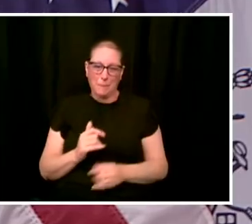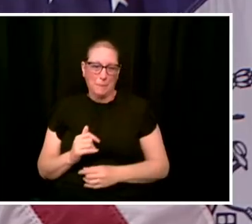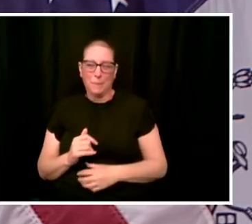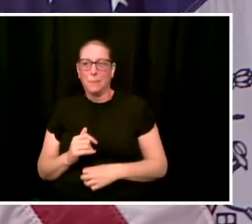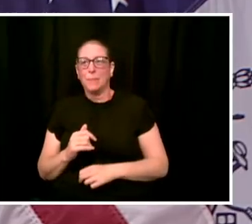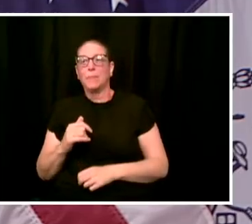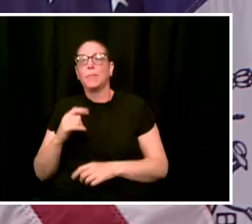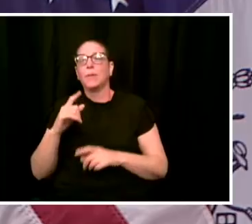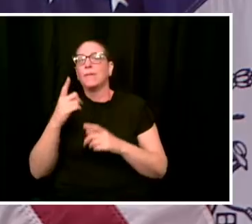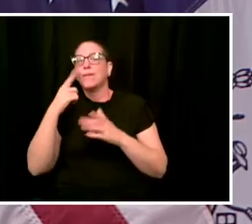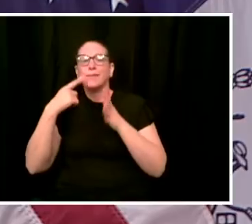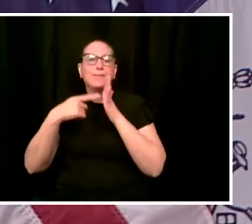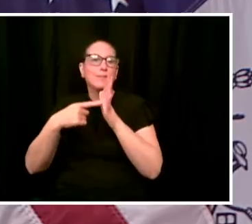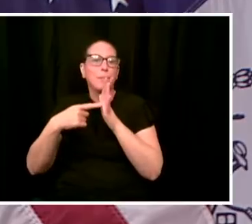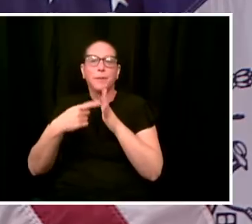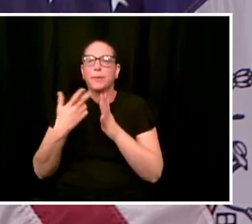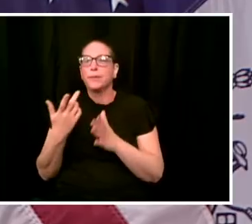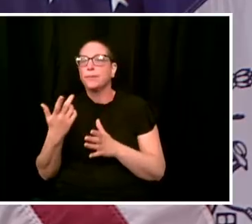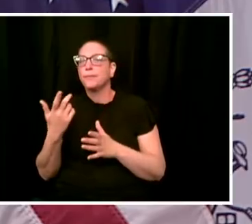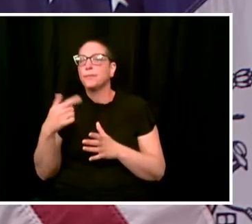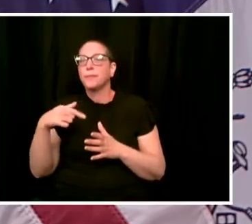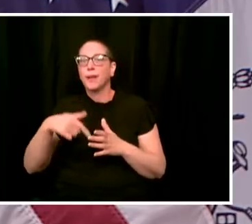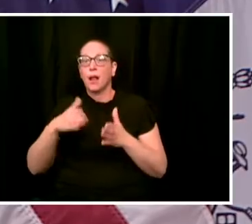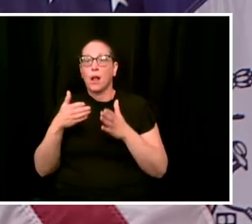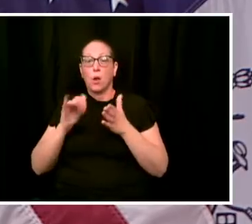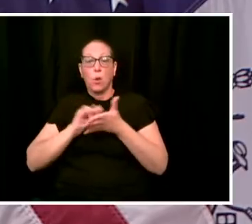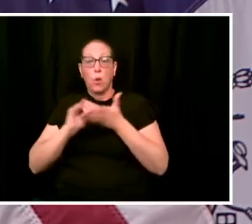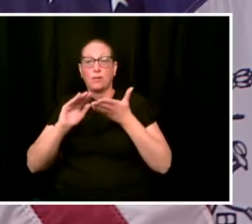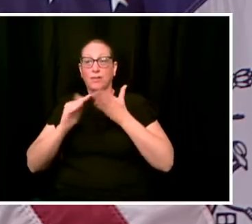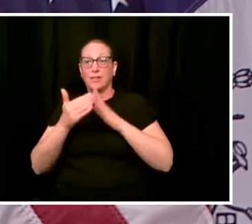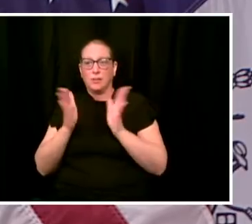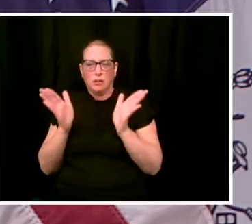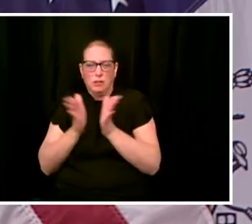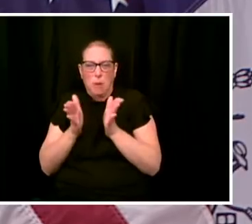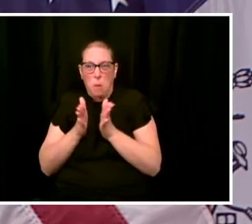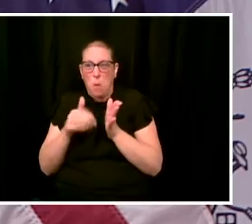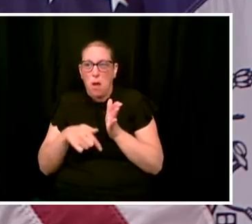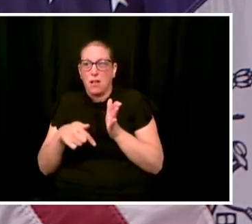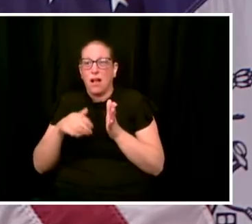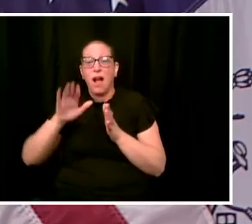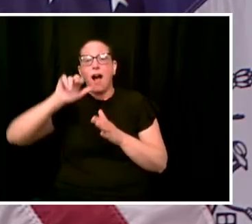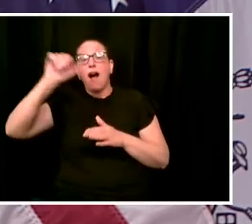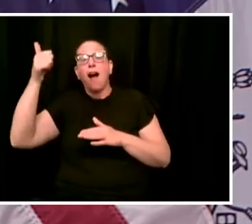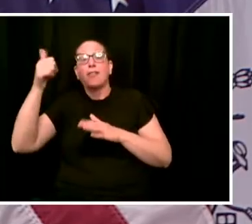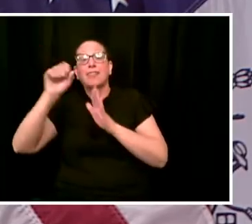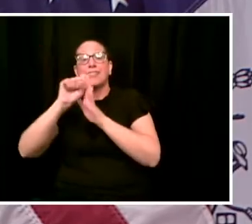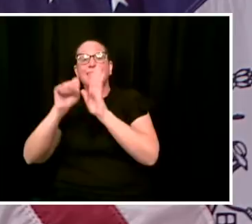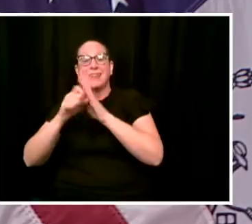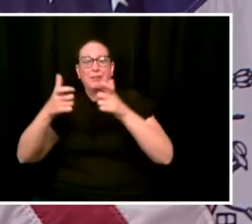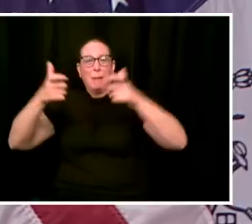AND WE HAVE SOMETHING LIKE CURBSIDE PICK UP THAT PLAYS OUT DIFFERENTLY THAN